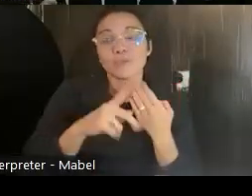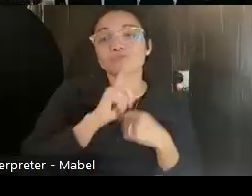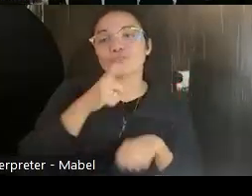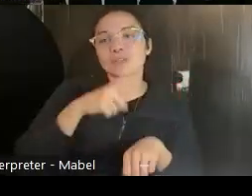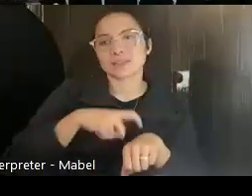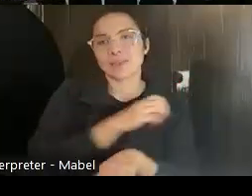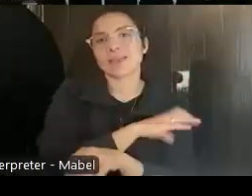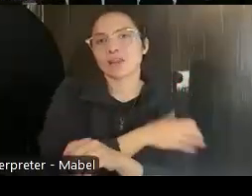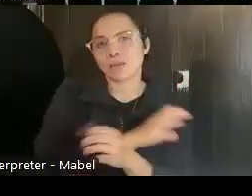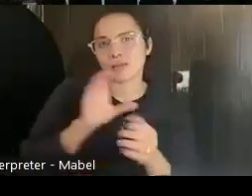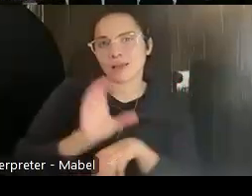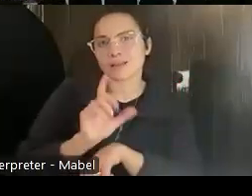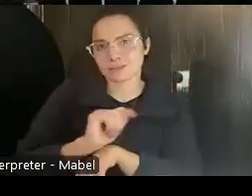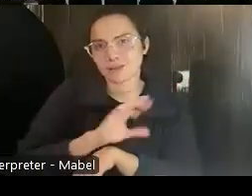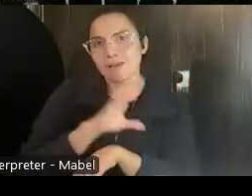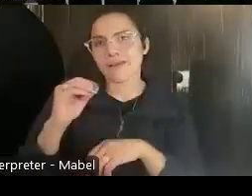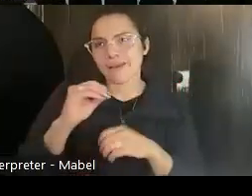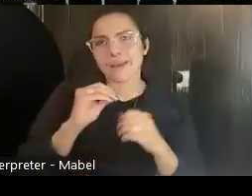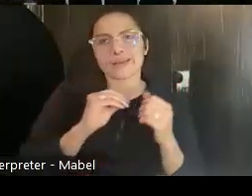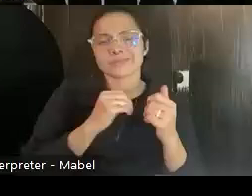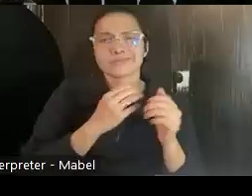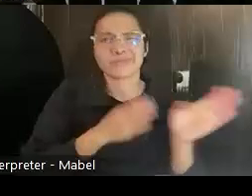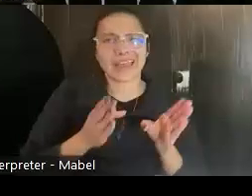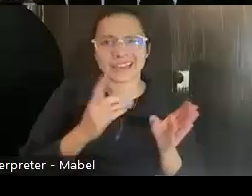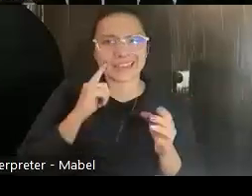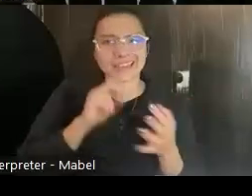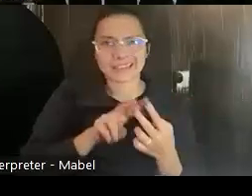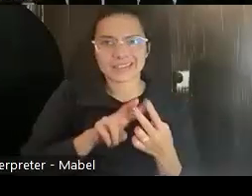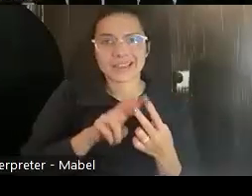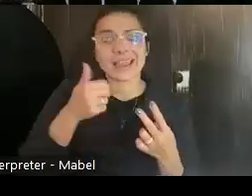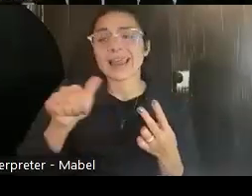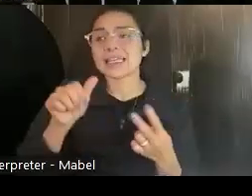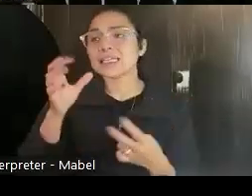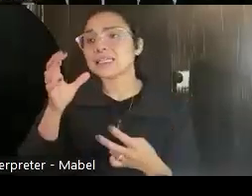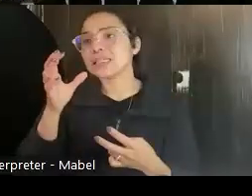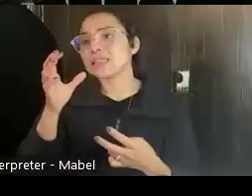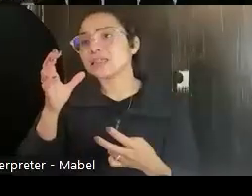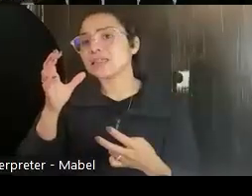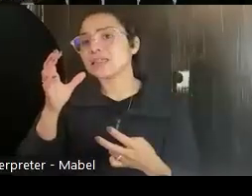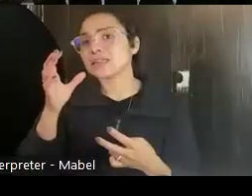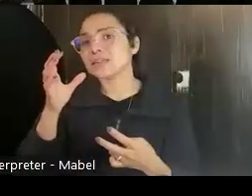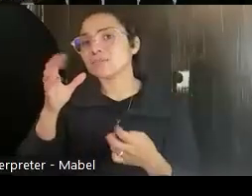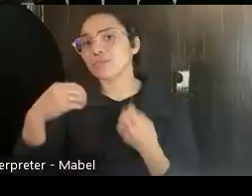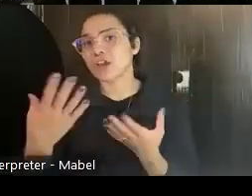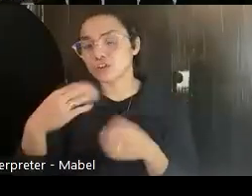in New York state any pediatric provider and any maternal uh provider can call uh tollfree line